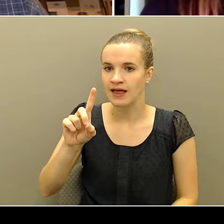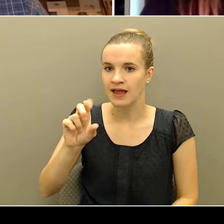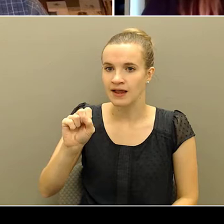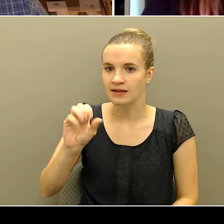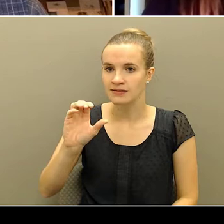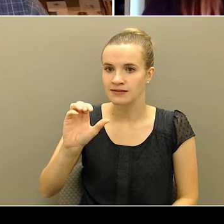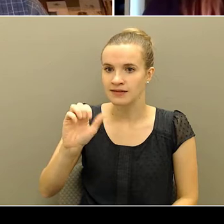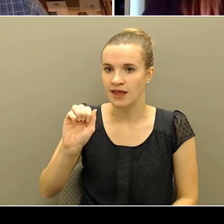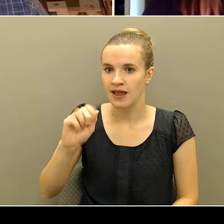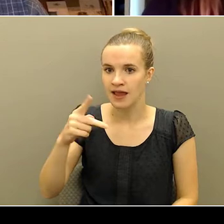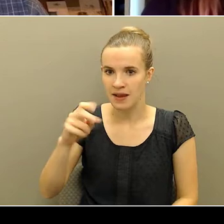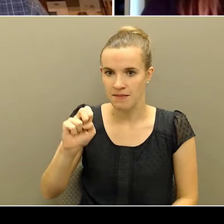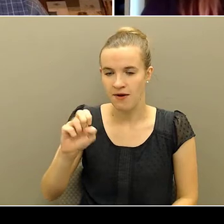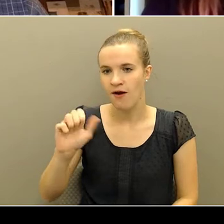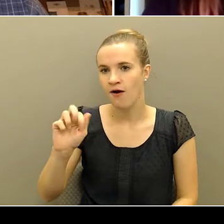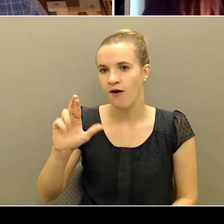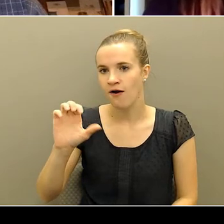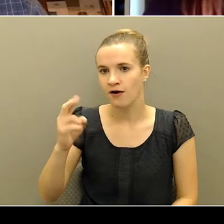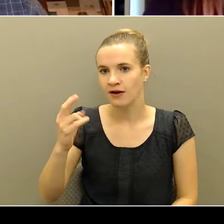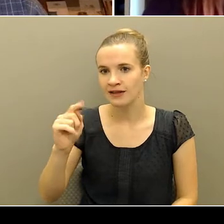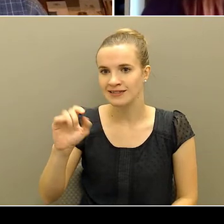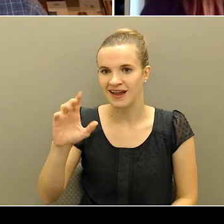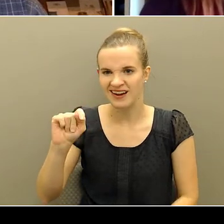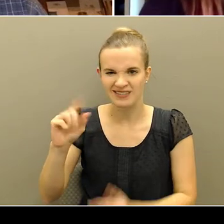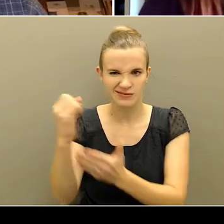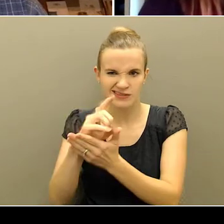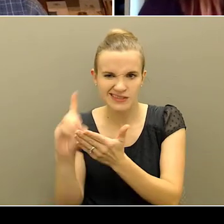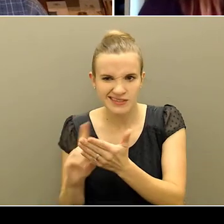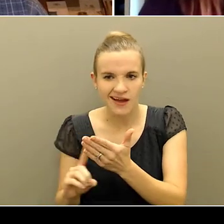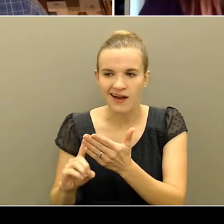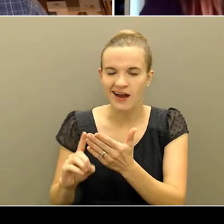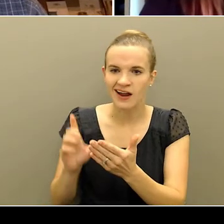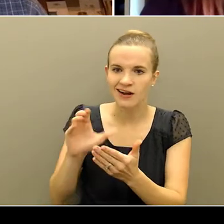of course, you know, respect for it as well. And so we did a lot, a lot of